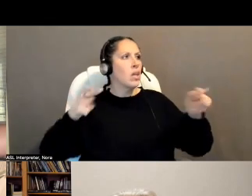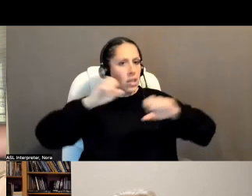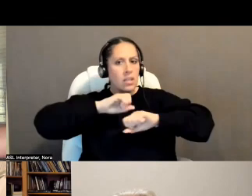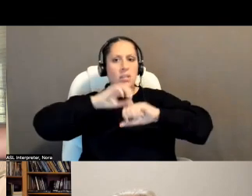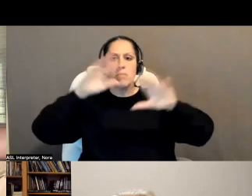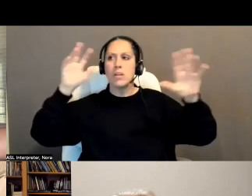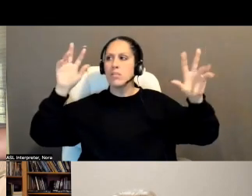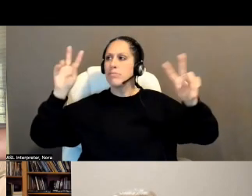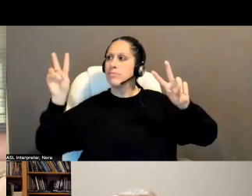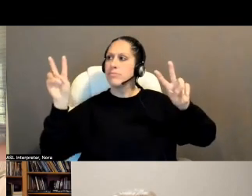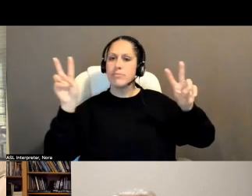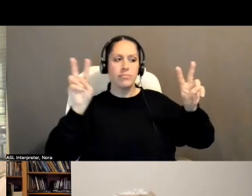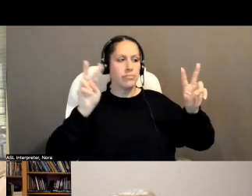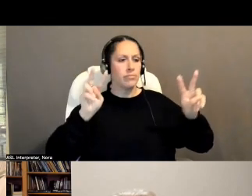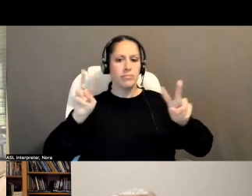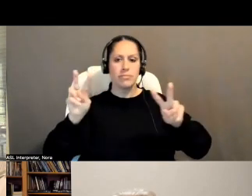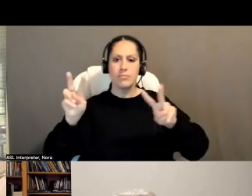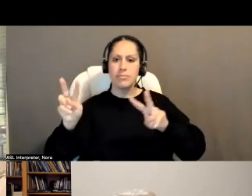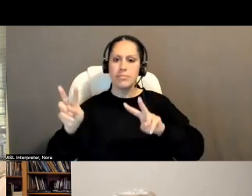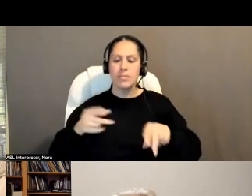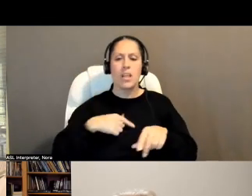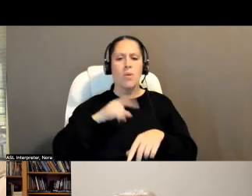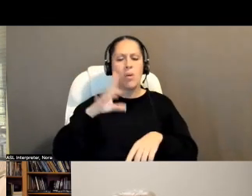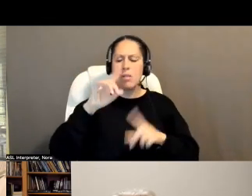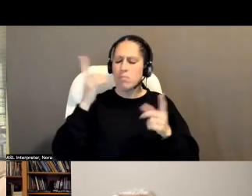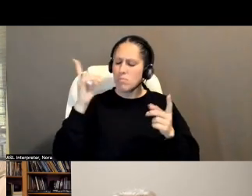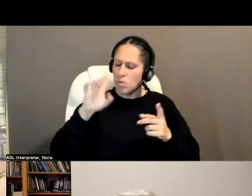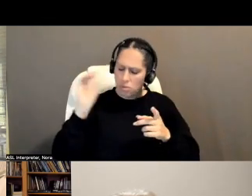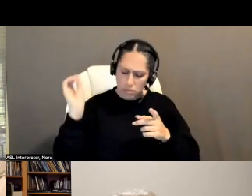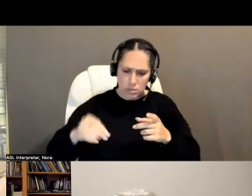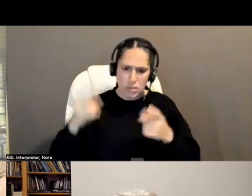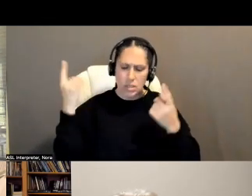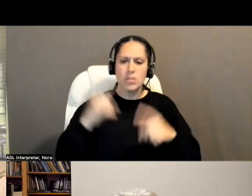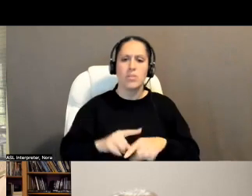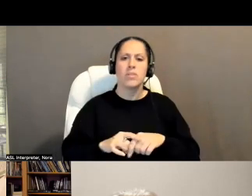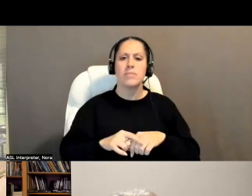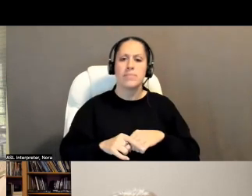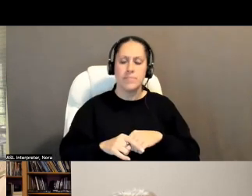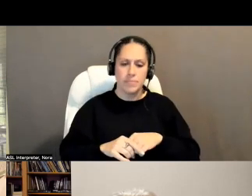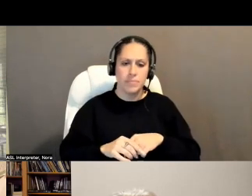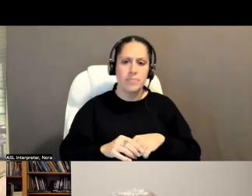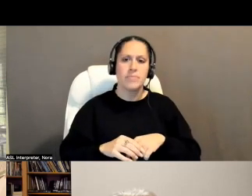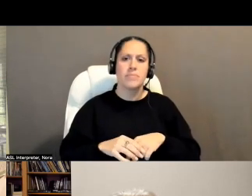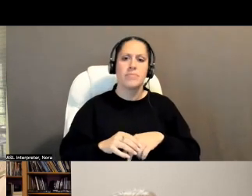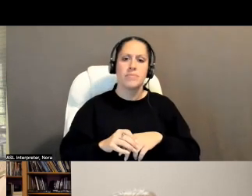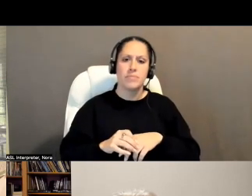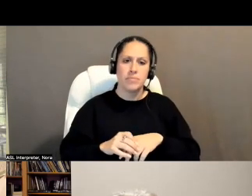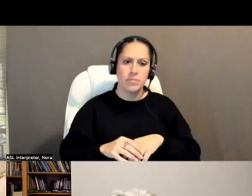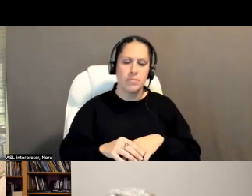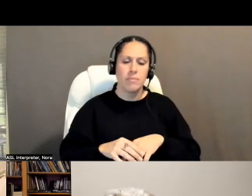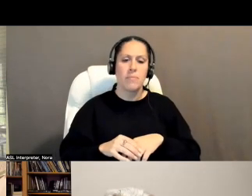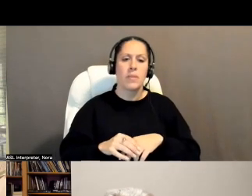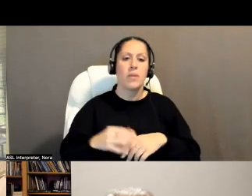Yeah. I 100% agree. Yeah. We have one more of your